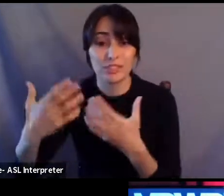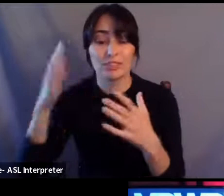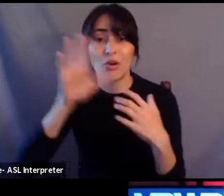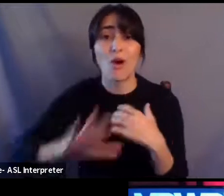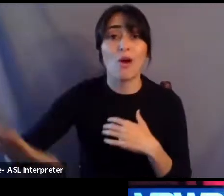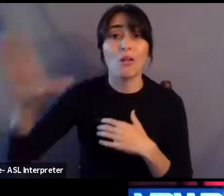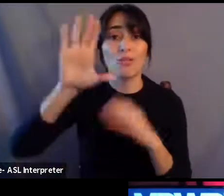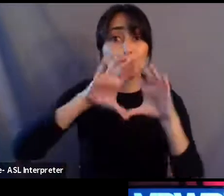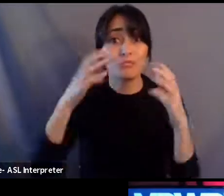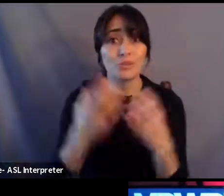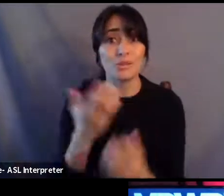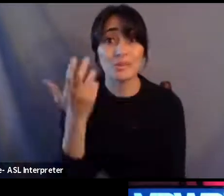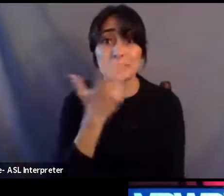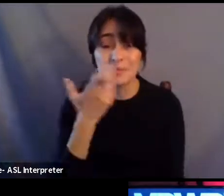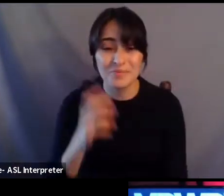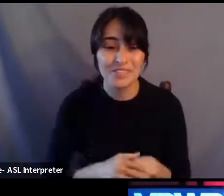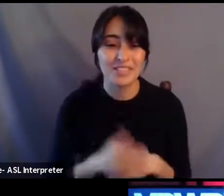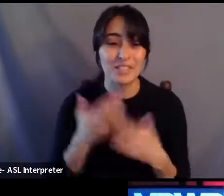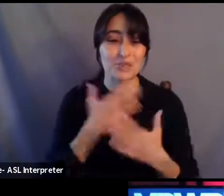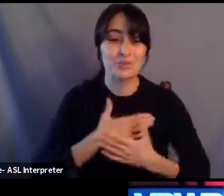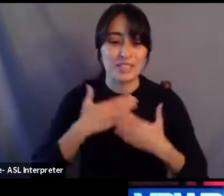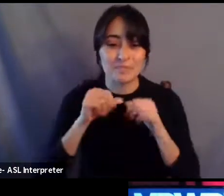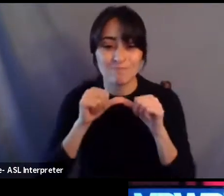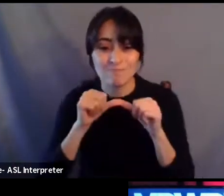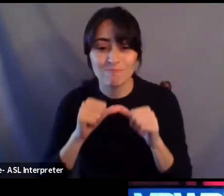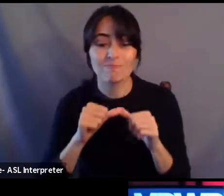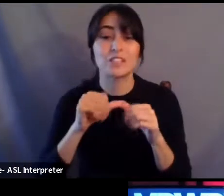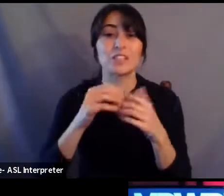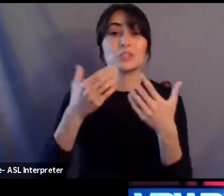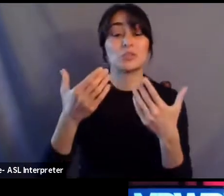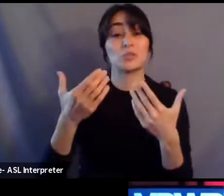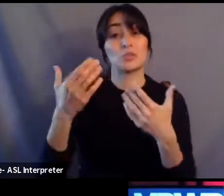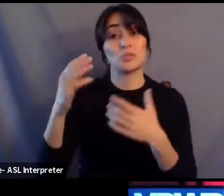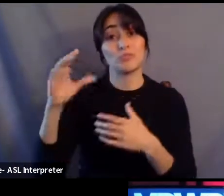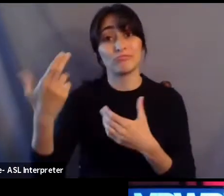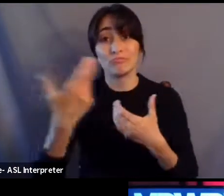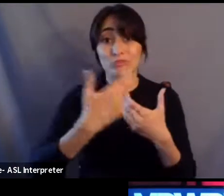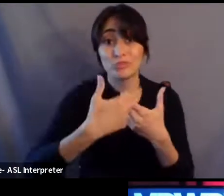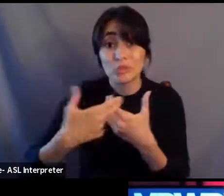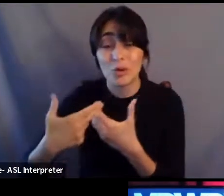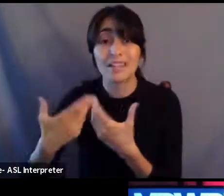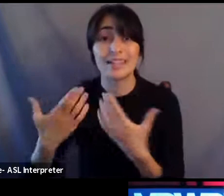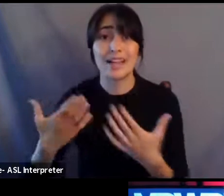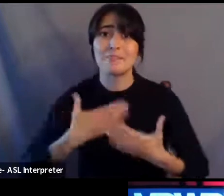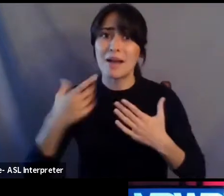sharing and help us grow the audience and glad this is helpful and you are joining each week.